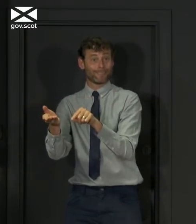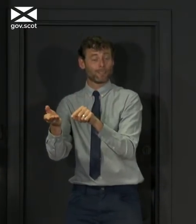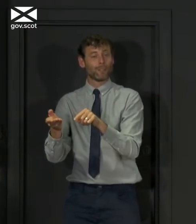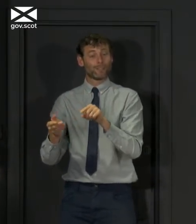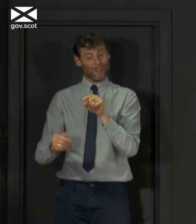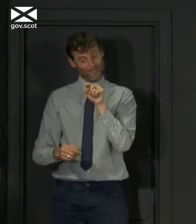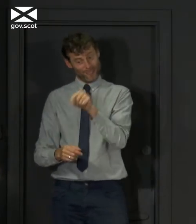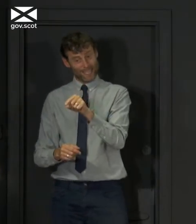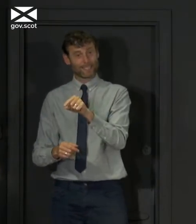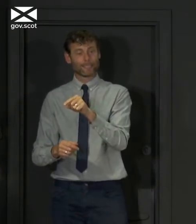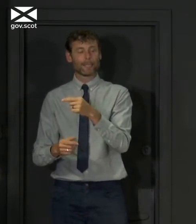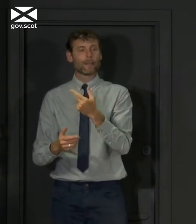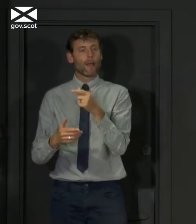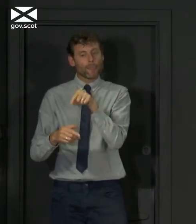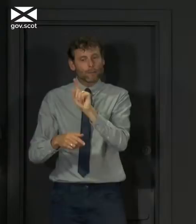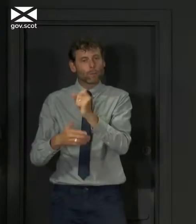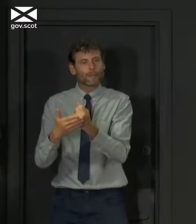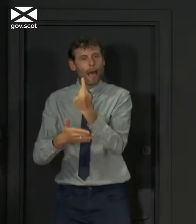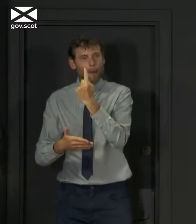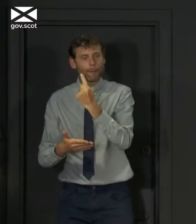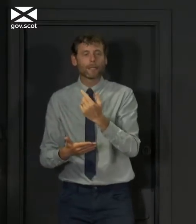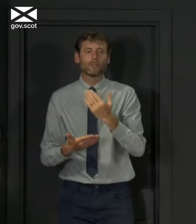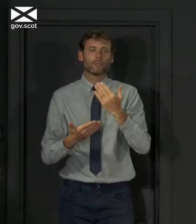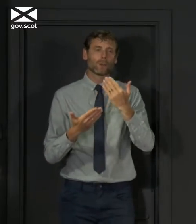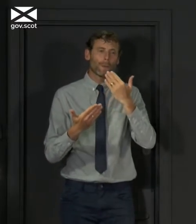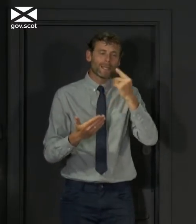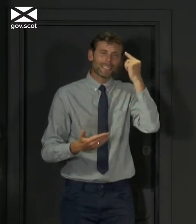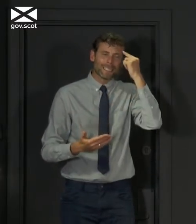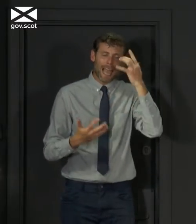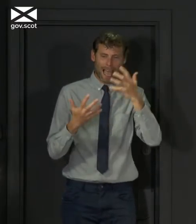to do the things that we know keep it under control. So please, please keep doing this